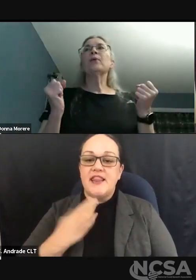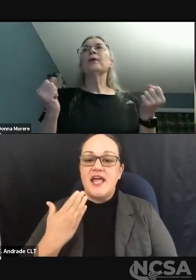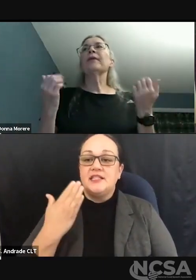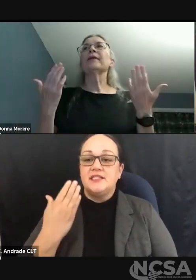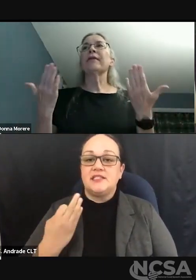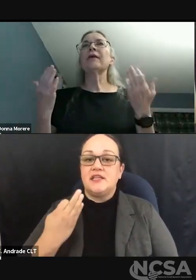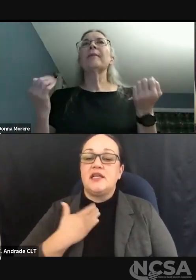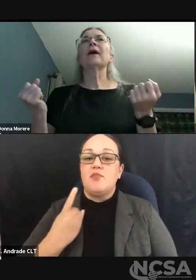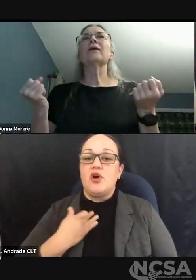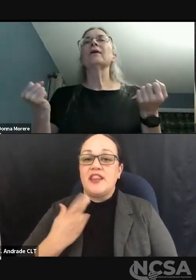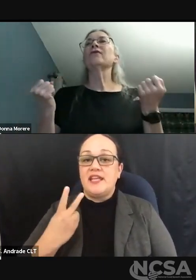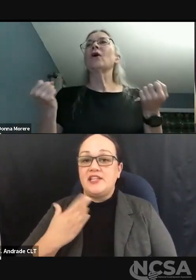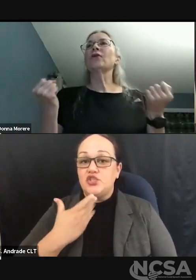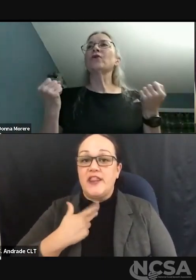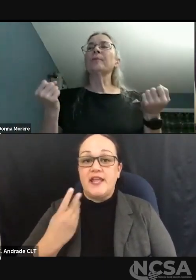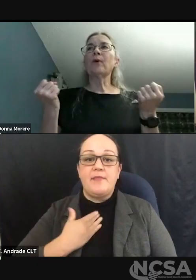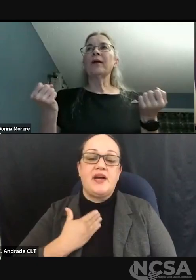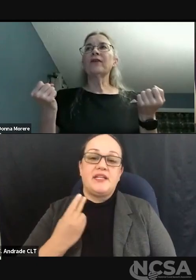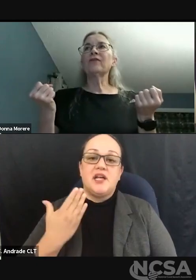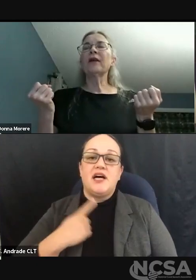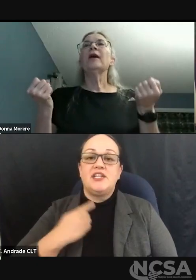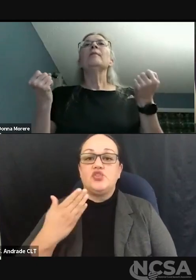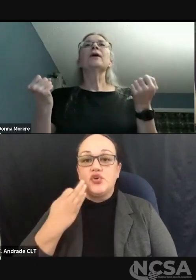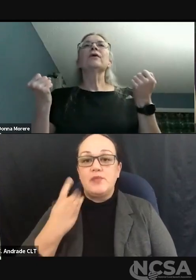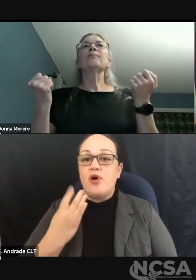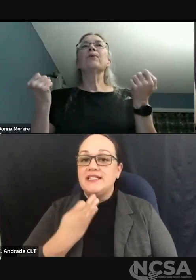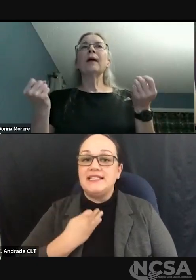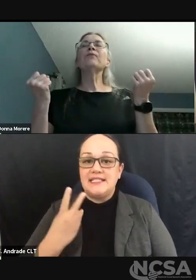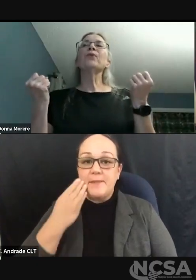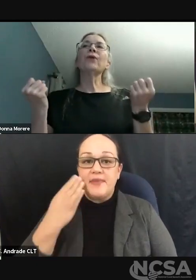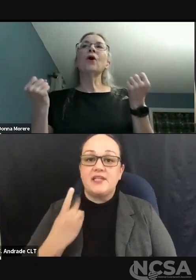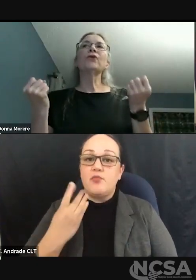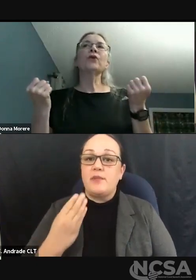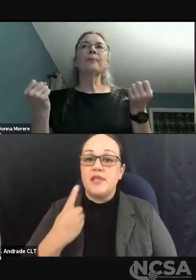really important thing to think about is auditory processing, because problems with auditory